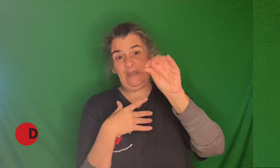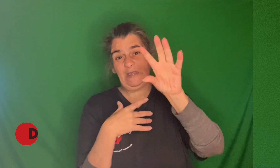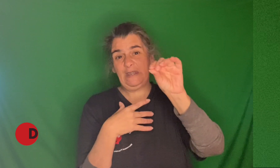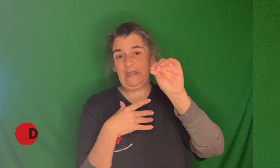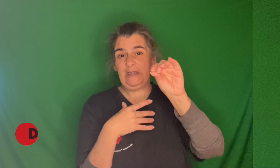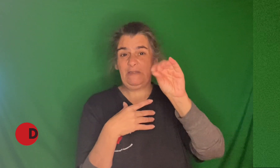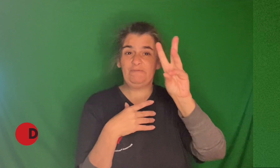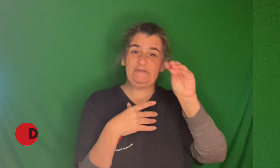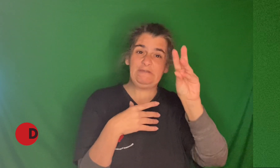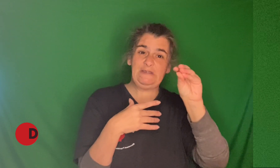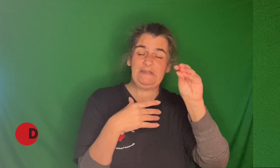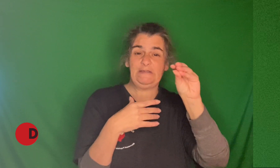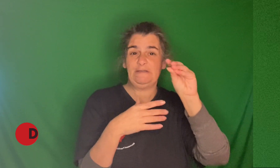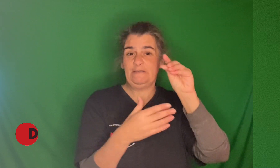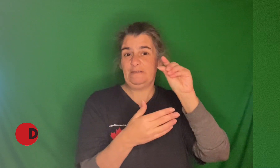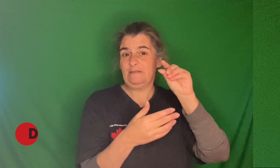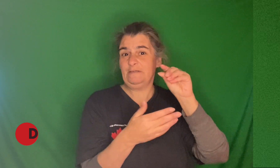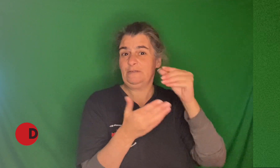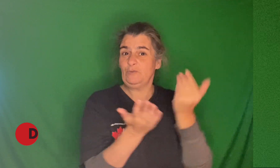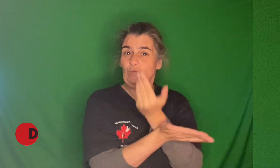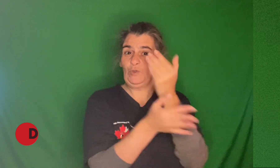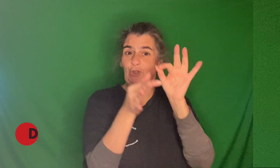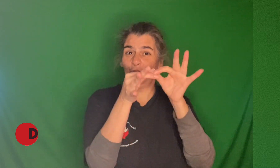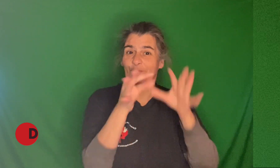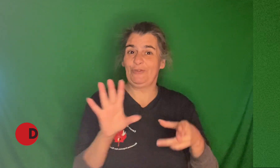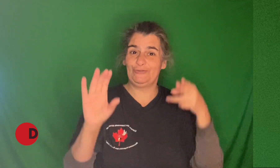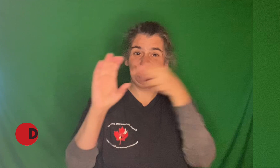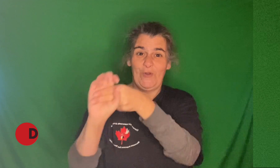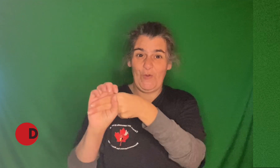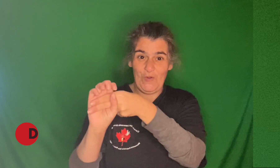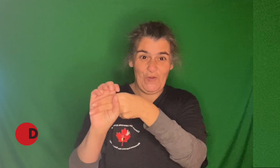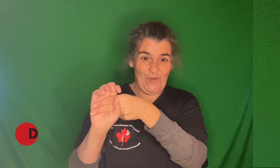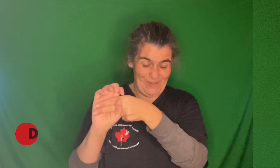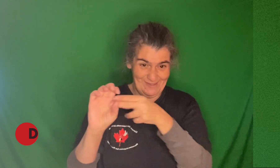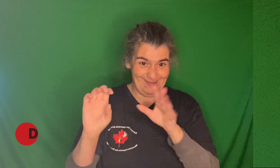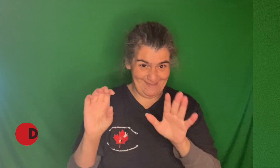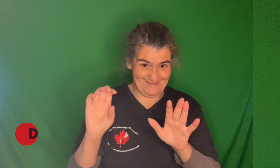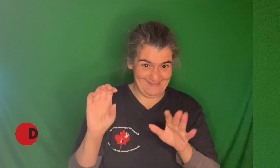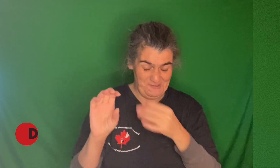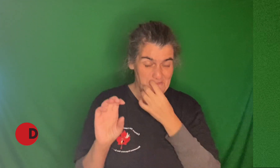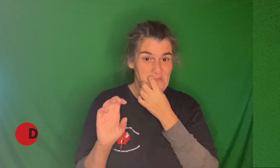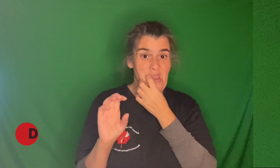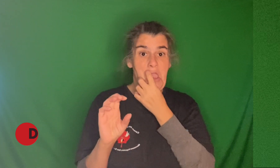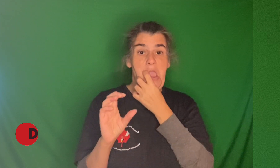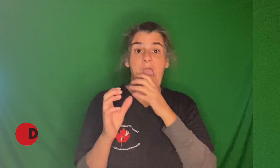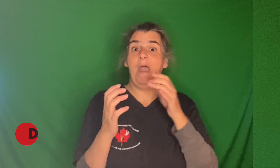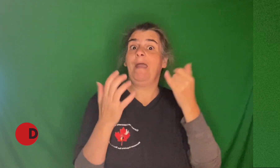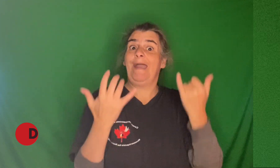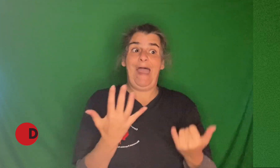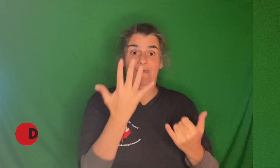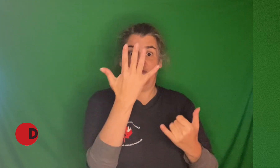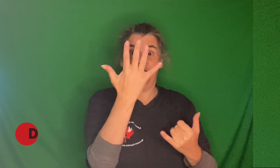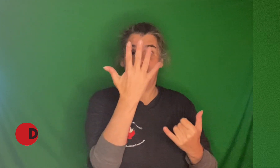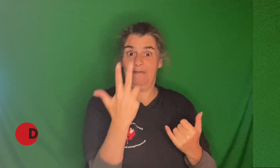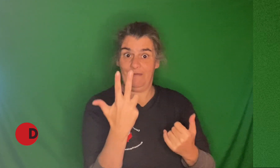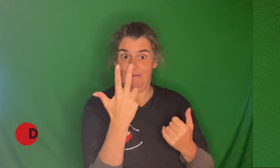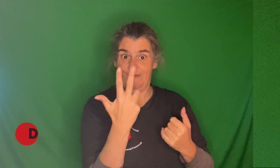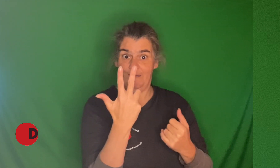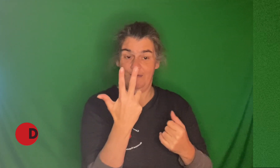overall it would appear about 50 or 60 new interpreters